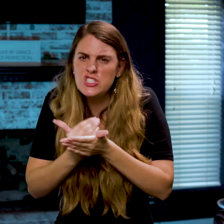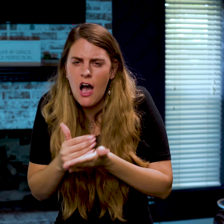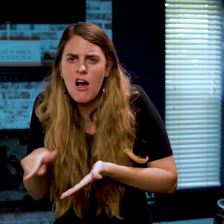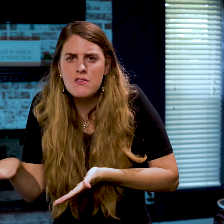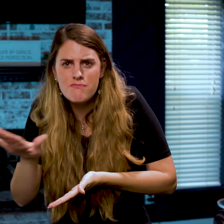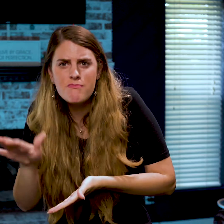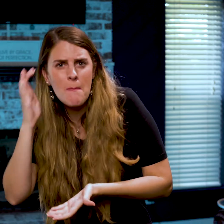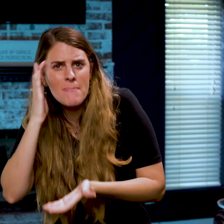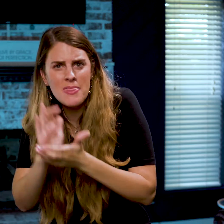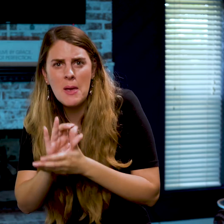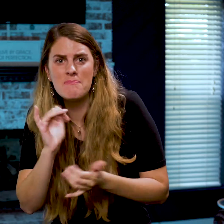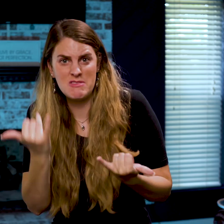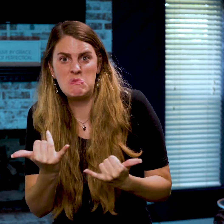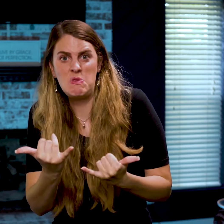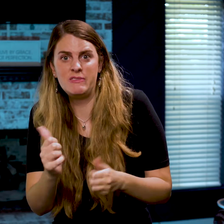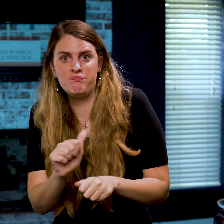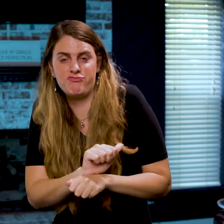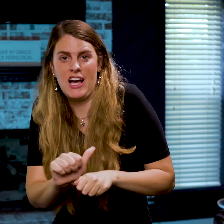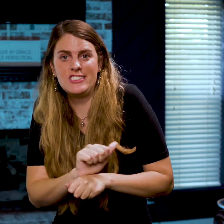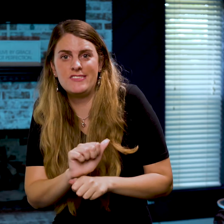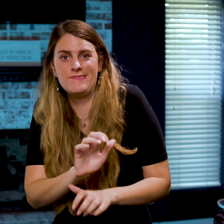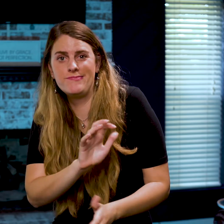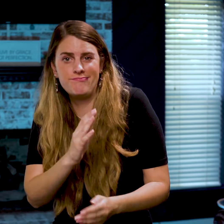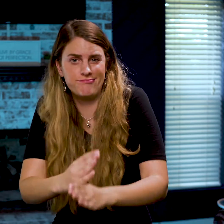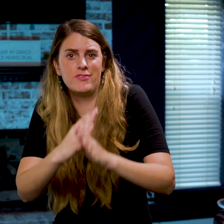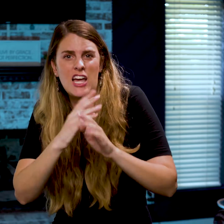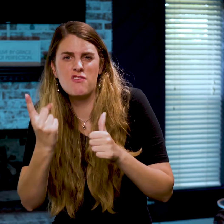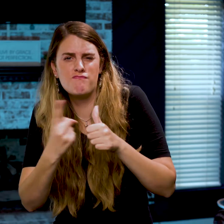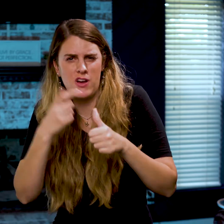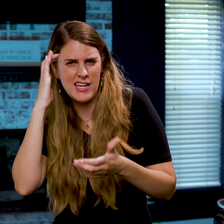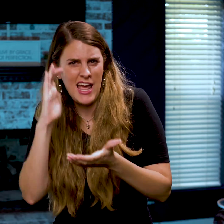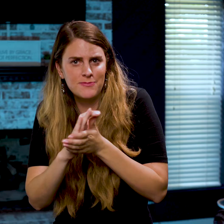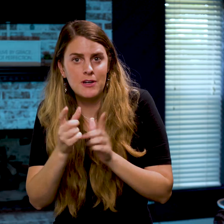Some believe this practice protects the first husband